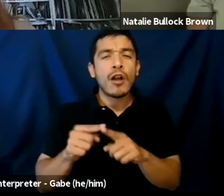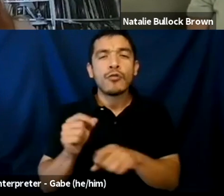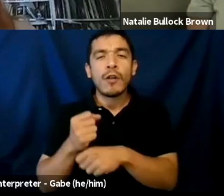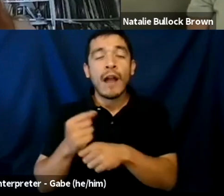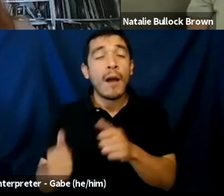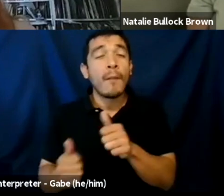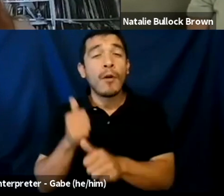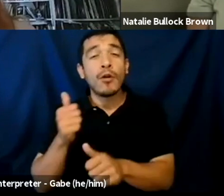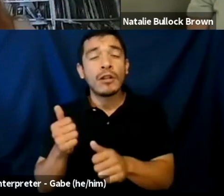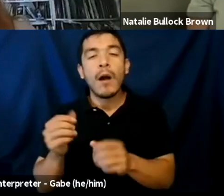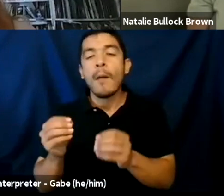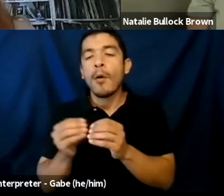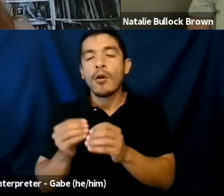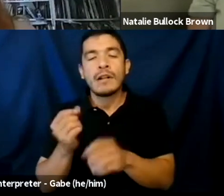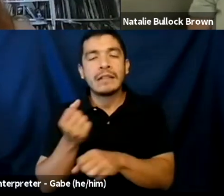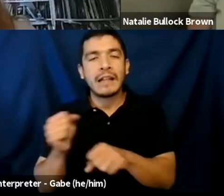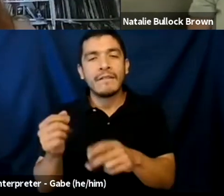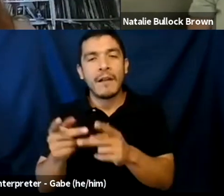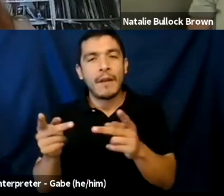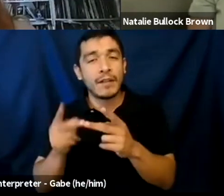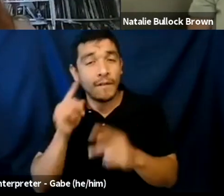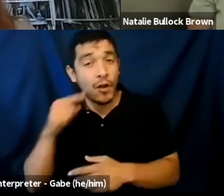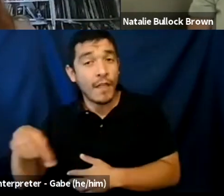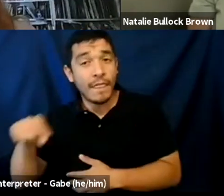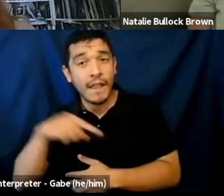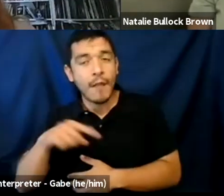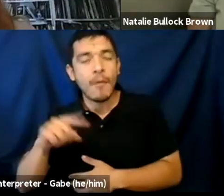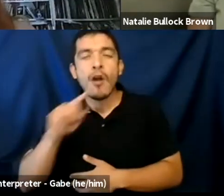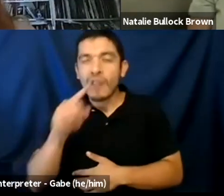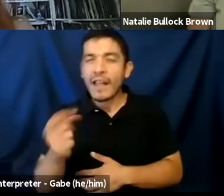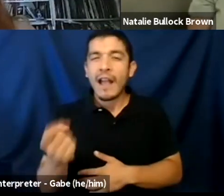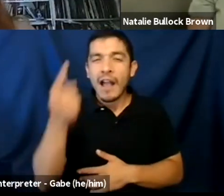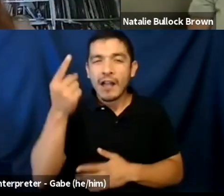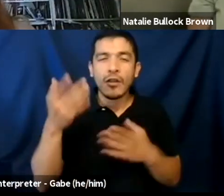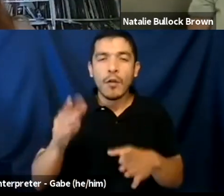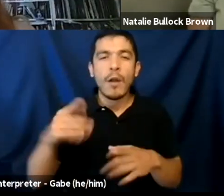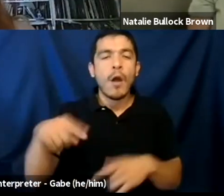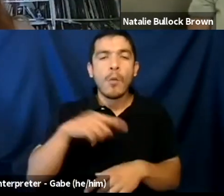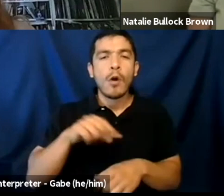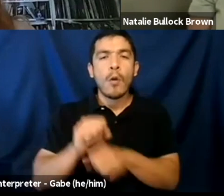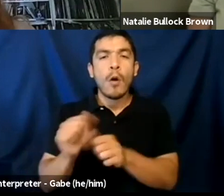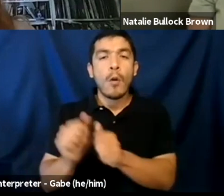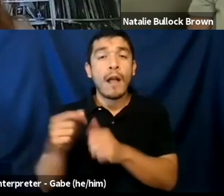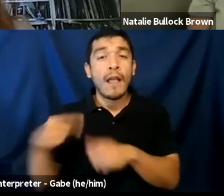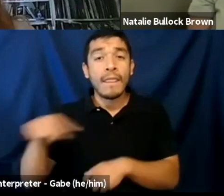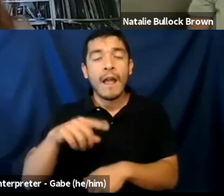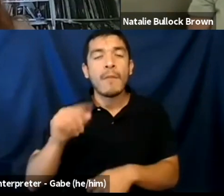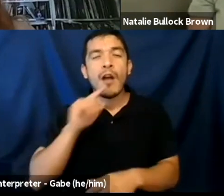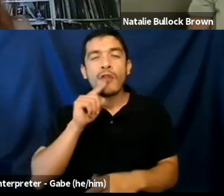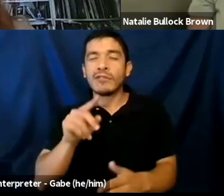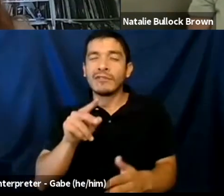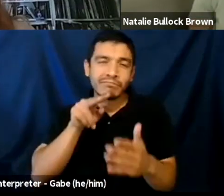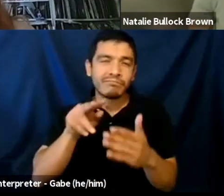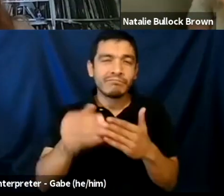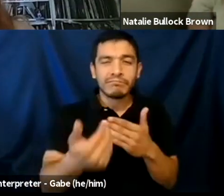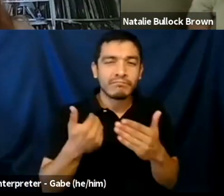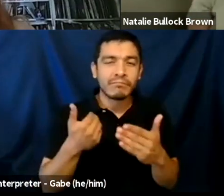And so, really acknowledging the ways that we're interacting and communicating with them and being transparent and being able to not only hold that space,